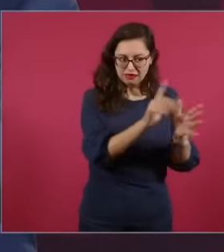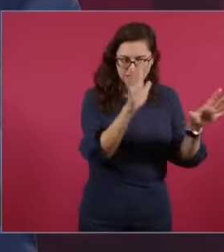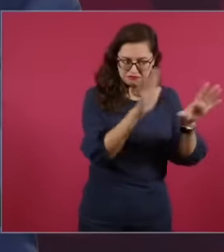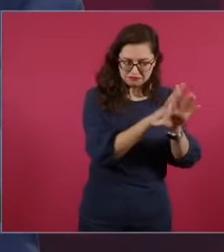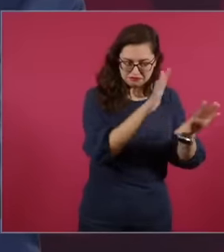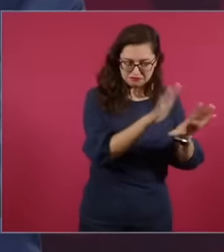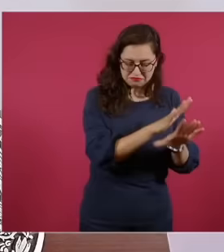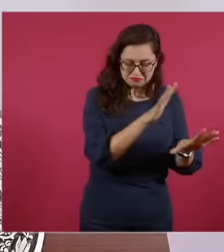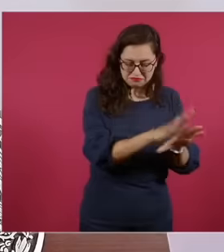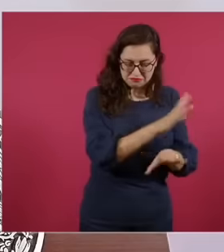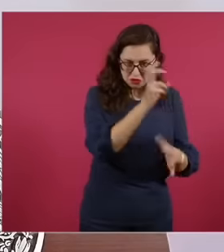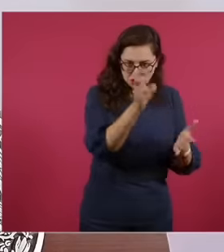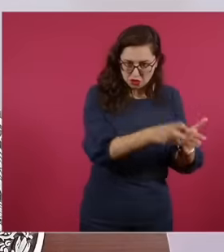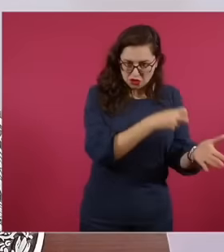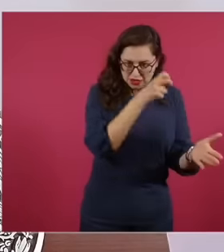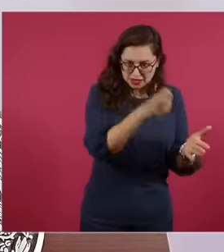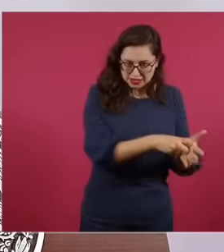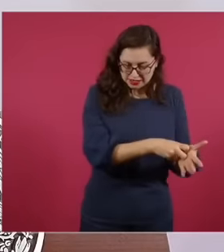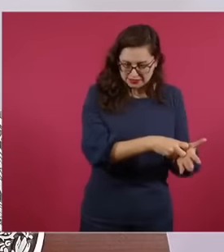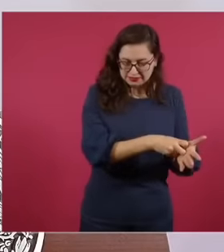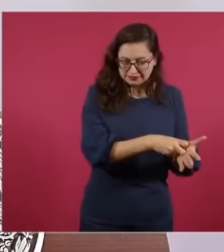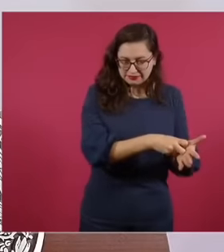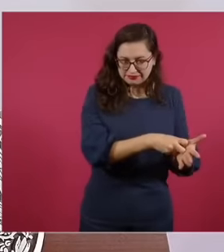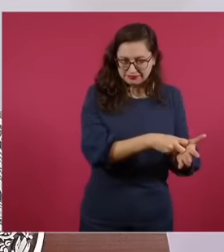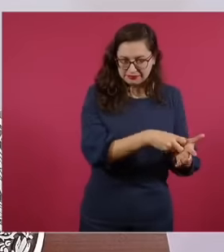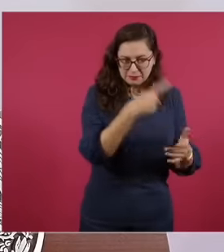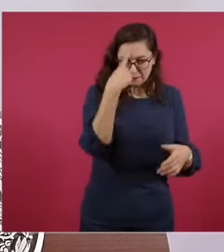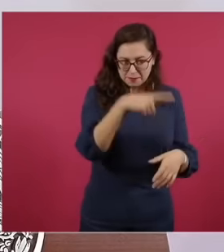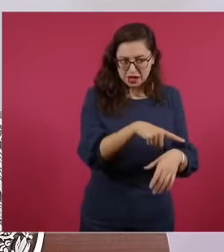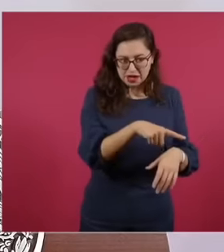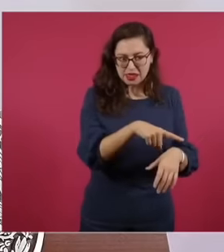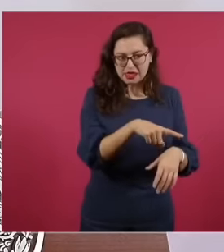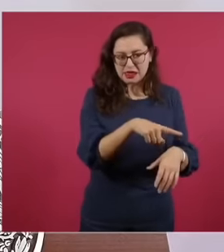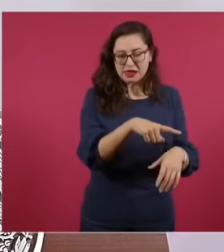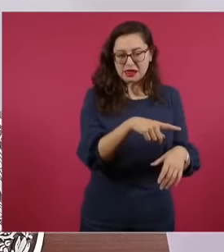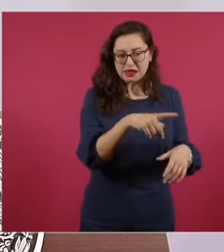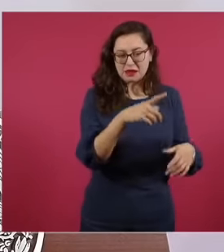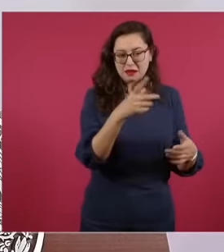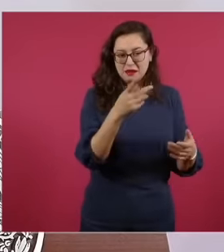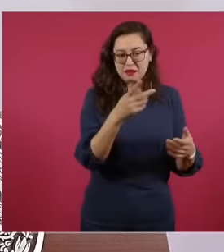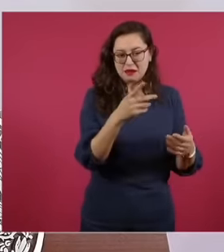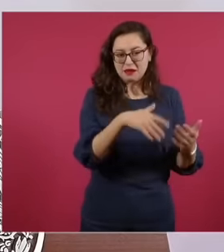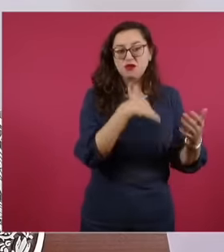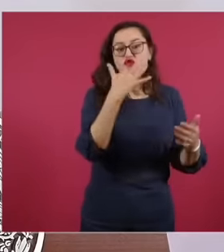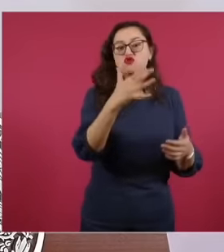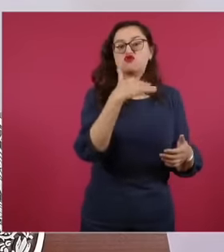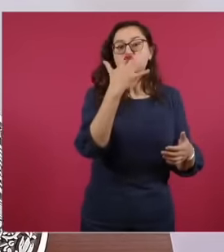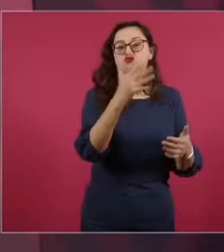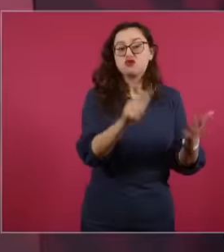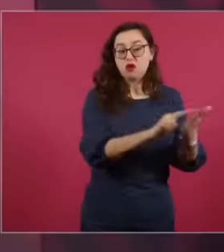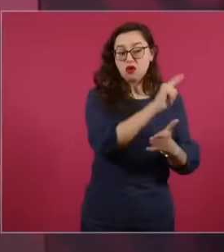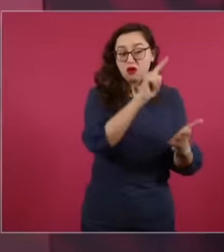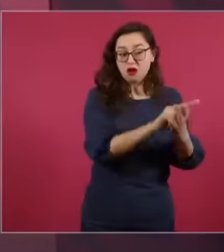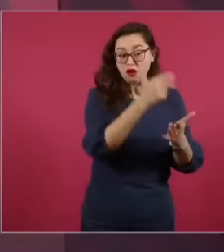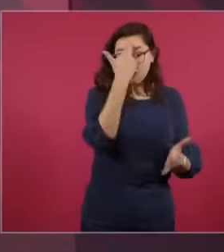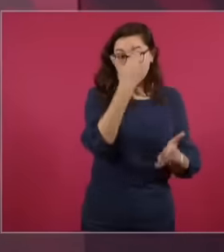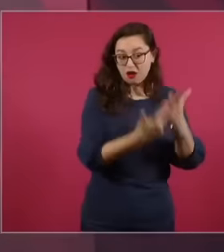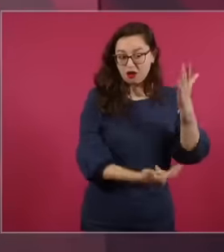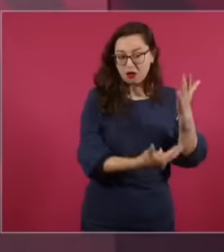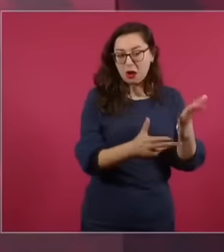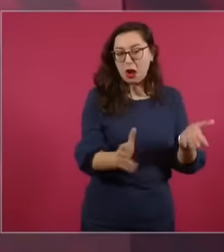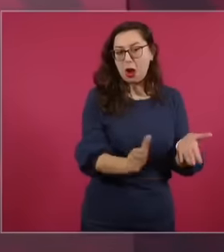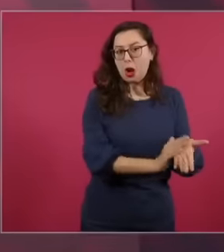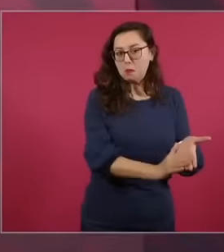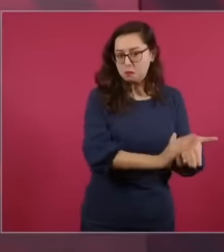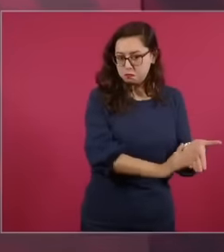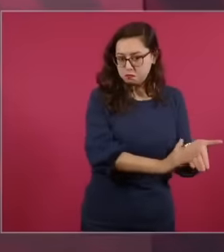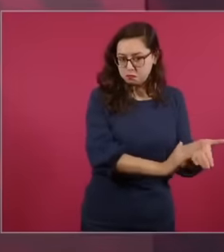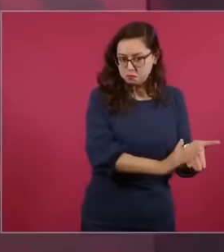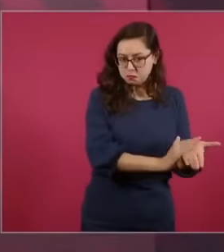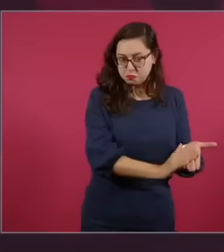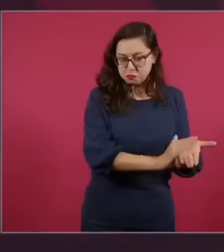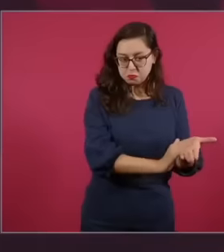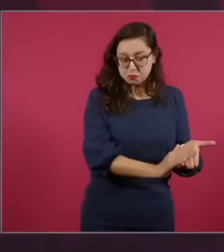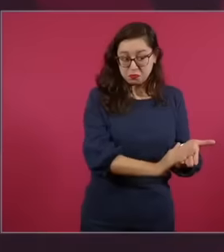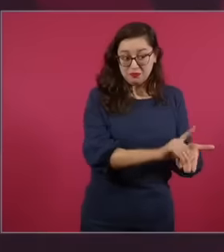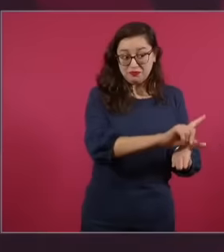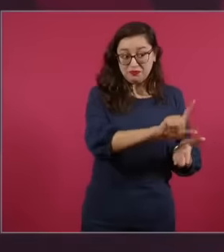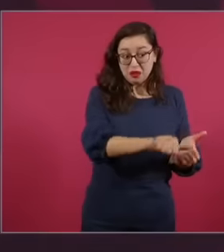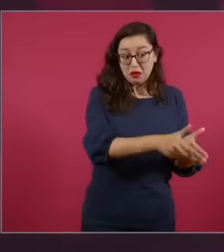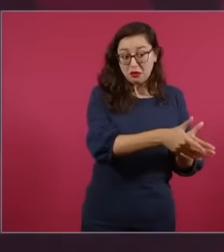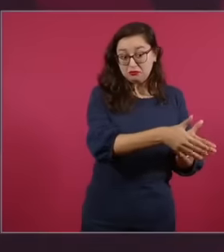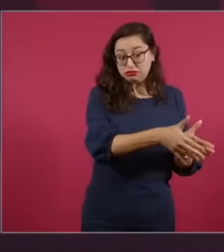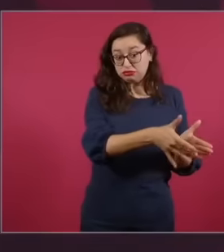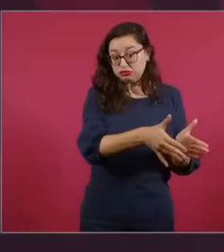Salinas and so on all the changes